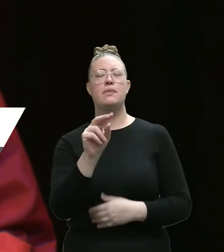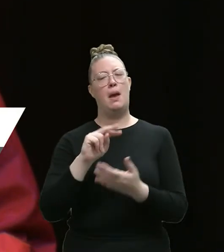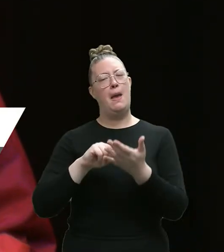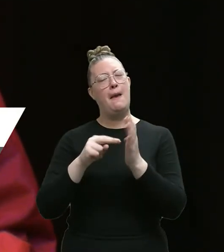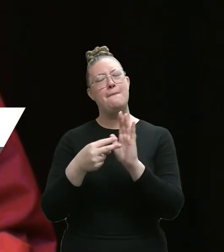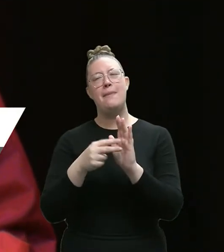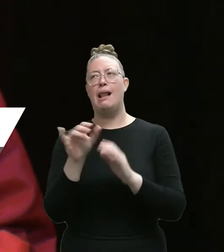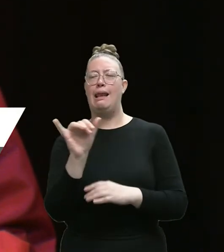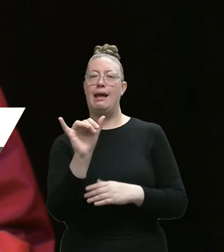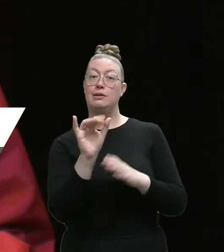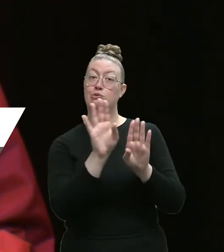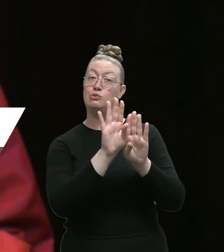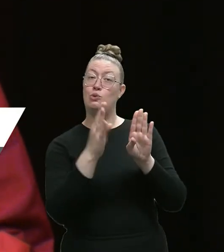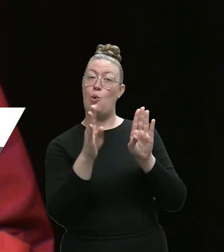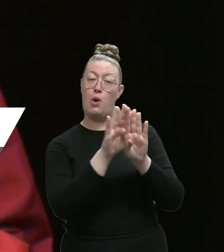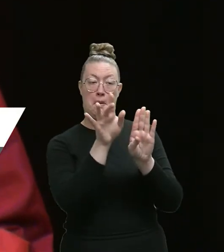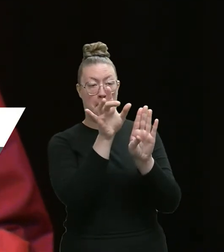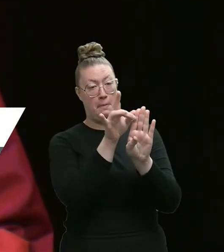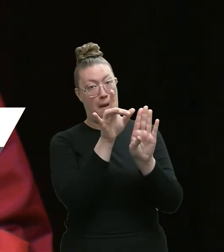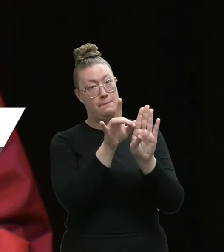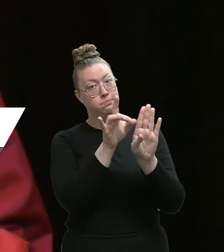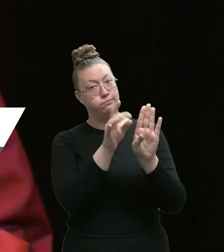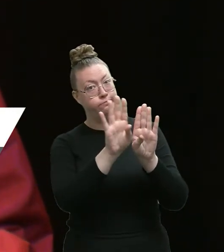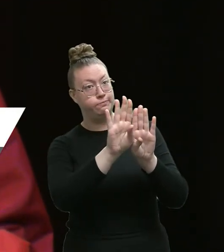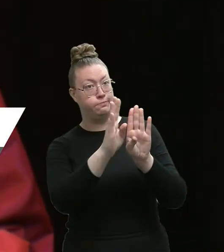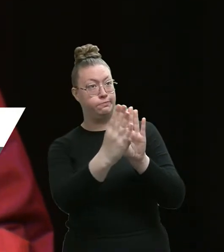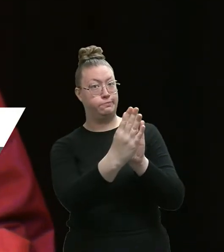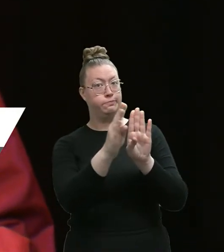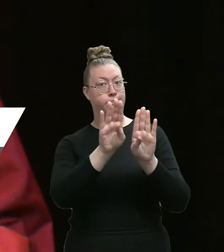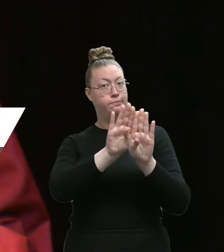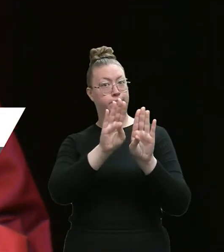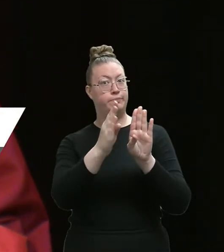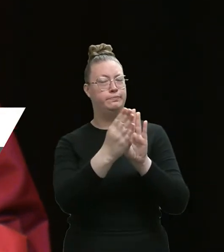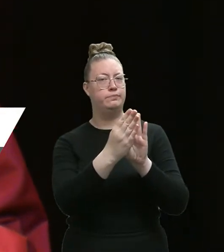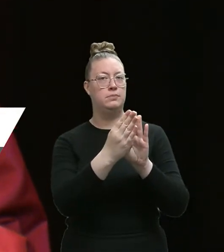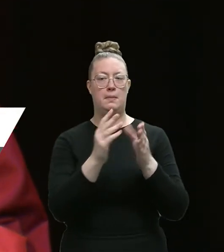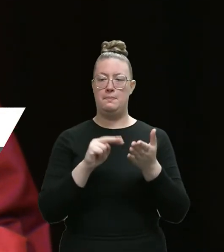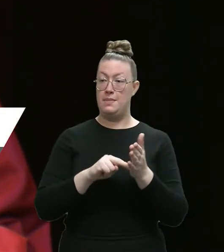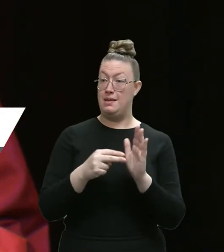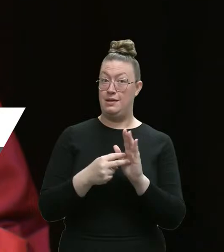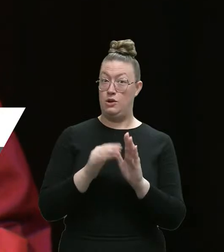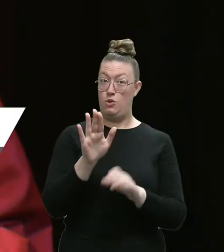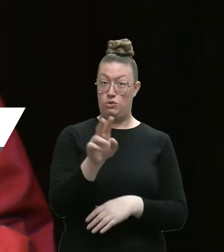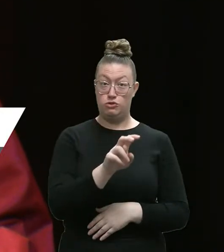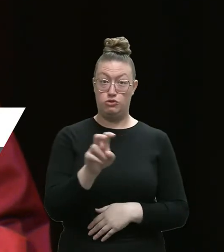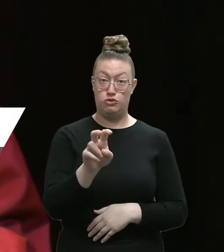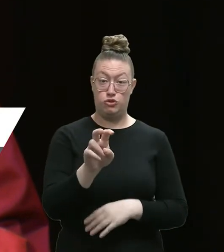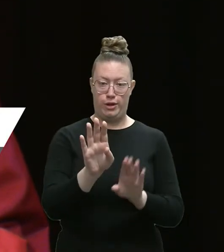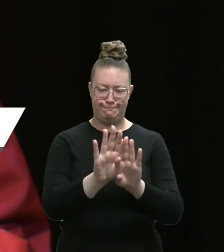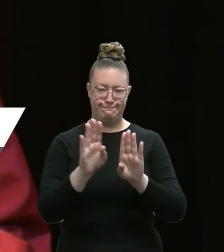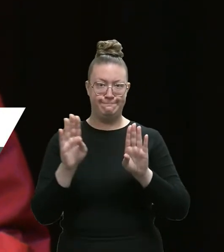Isn't that wonderful? That we can do that, that we have opportunities around us and we have people that can counsel and advise